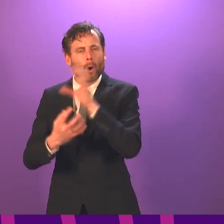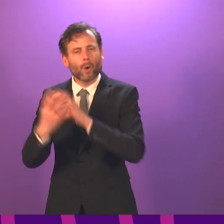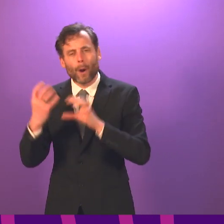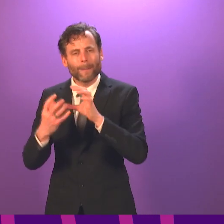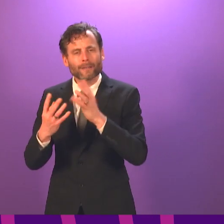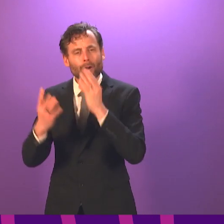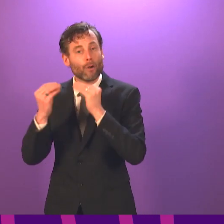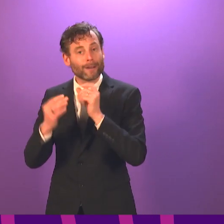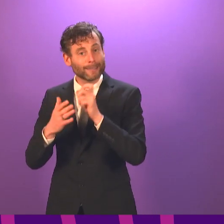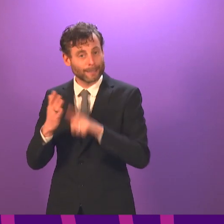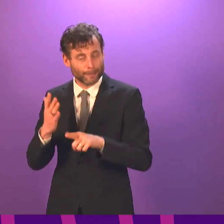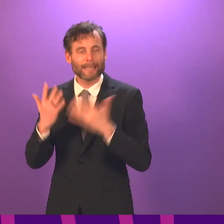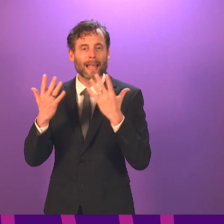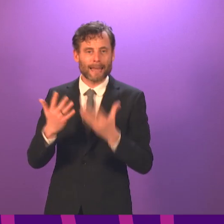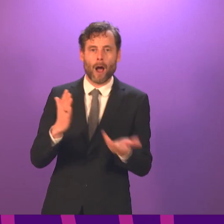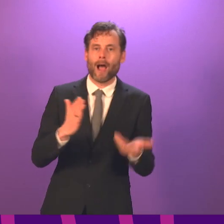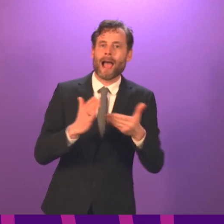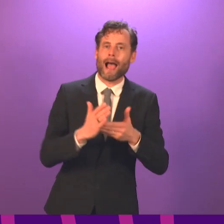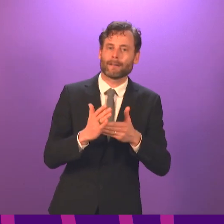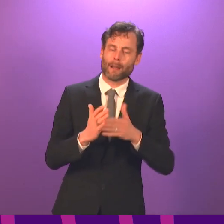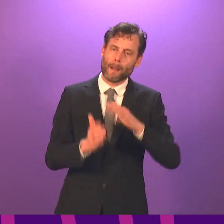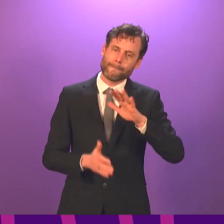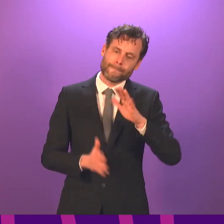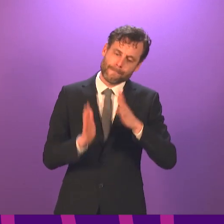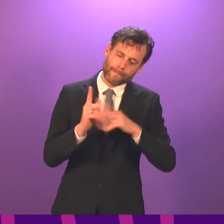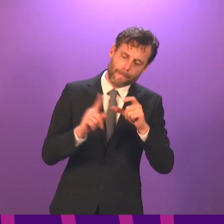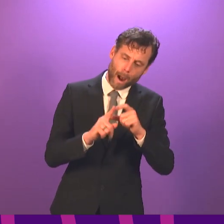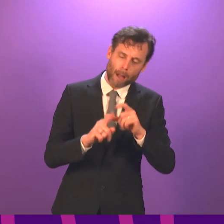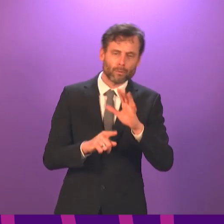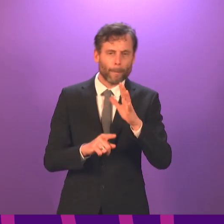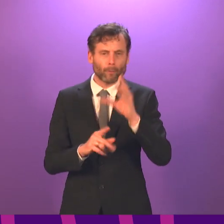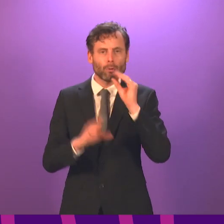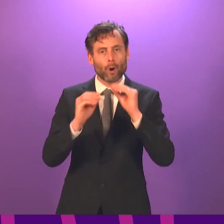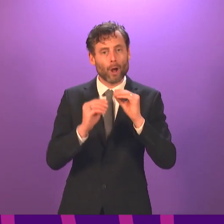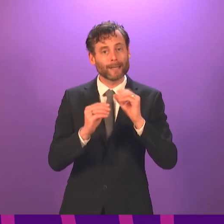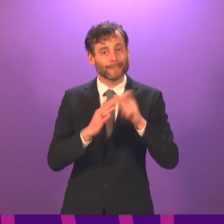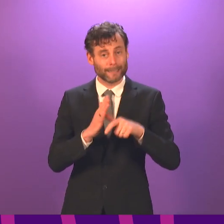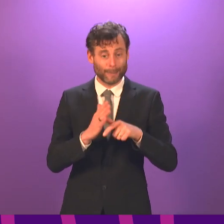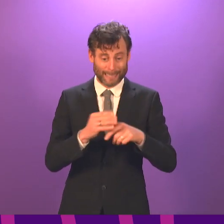We are trying to flex each cohort sensibly, and as much as possible. However, as far as